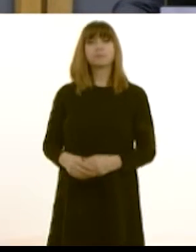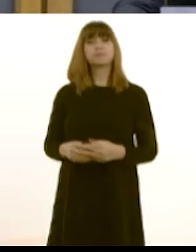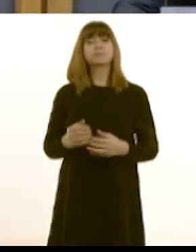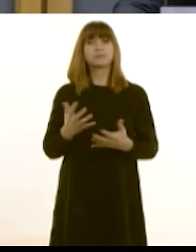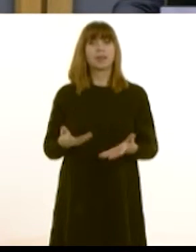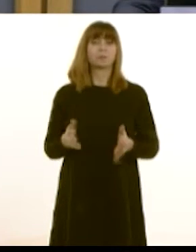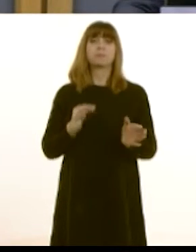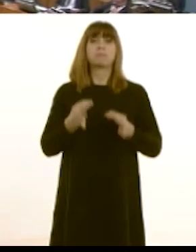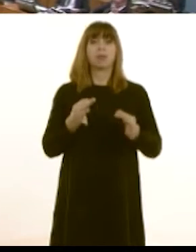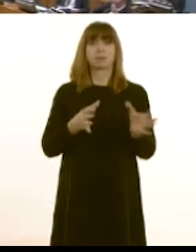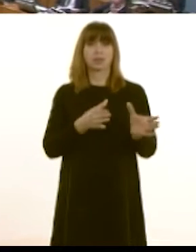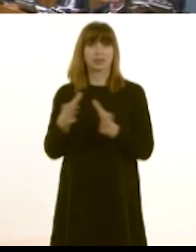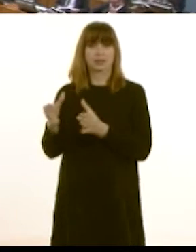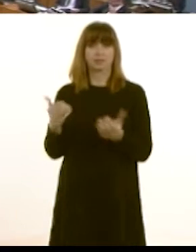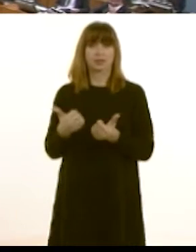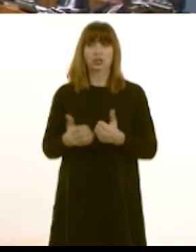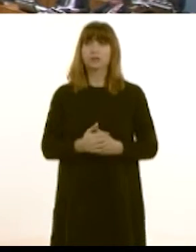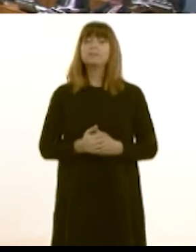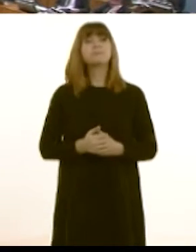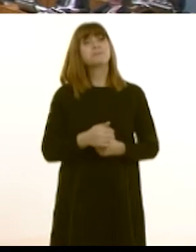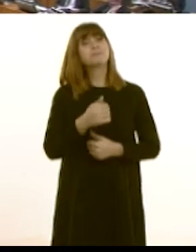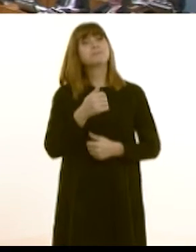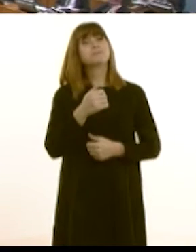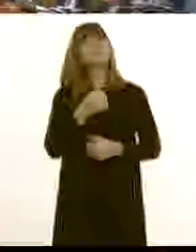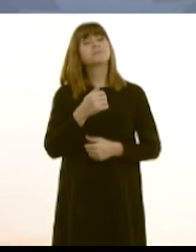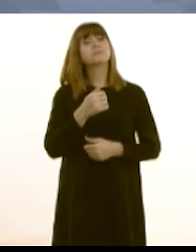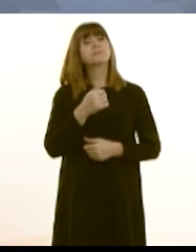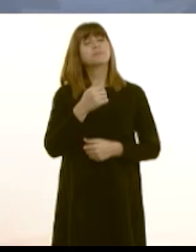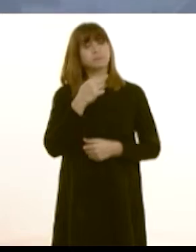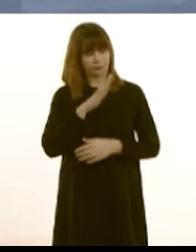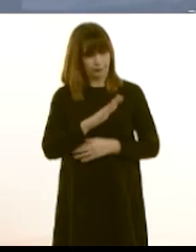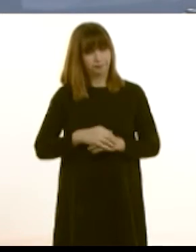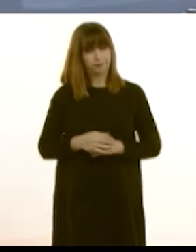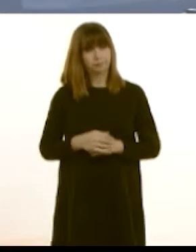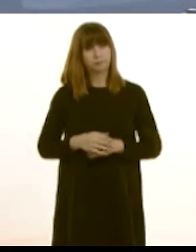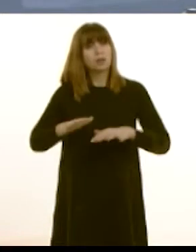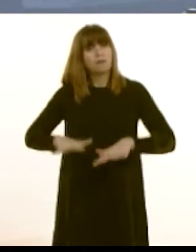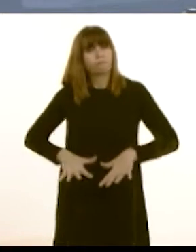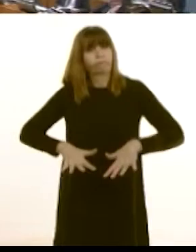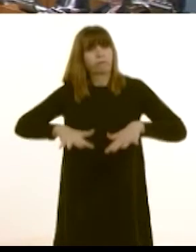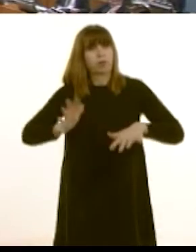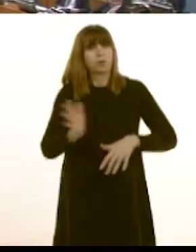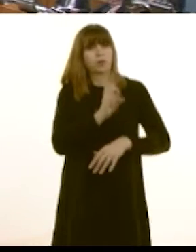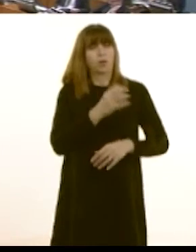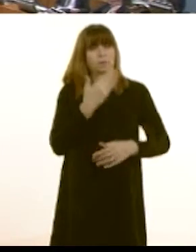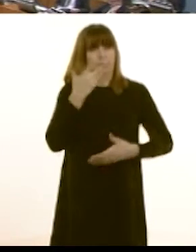Angela Burns: Thank you, Presiding Officer. Good afternoon, First Minister. Angela Burns: 3. A wnaiff y Prif Weinidog ddatganiad am y llifogydd diweddar yng ngorllewin Cymru? OAQ(4)2645(FM) Carwyn Jones: Yes. Good afternoon.